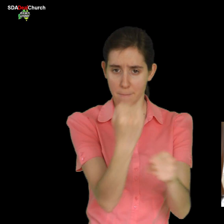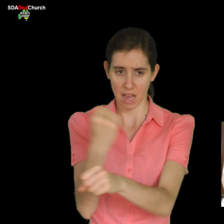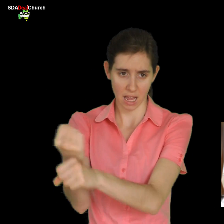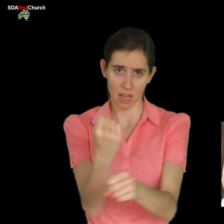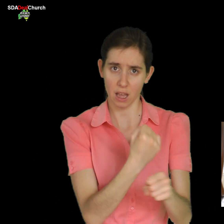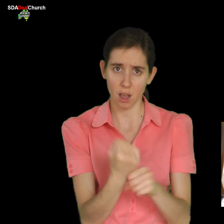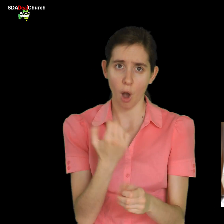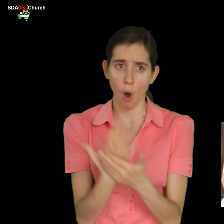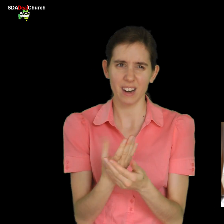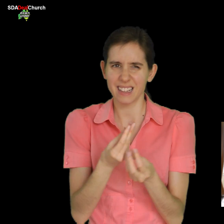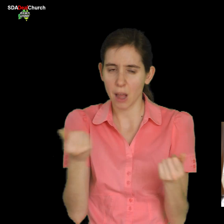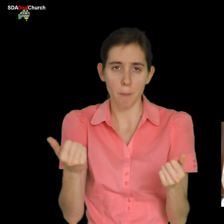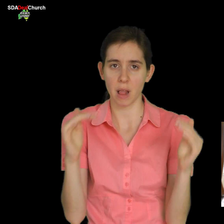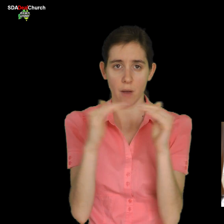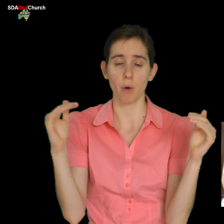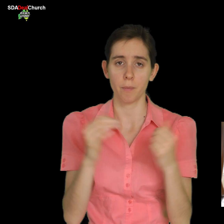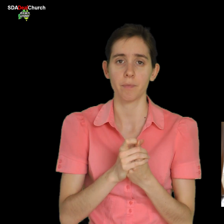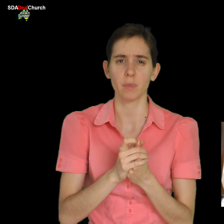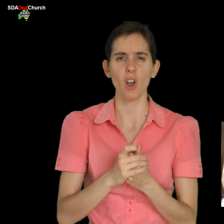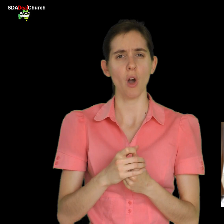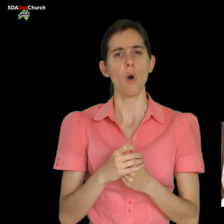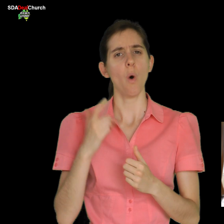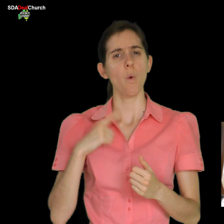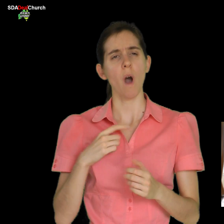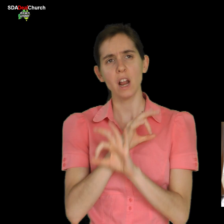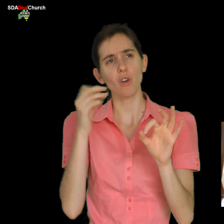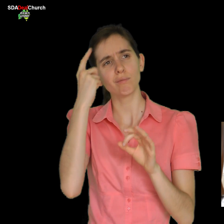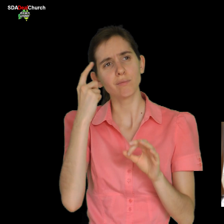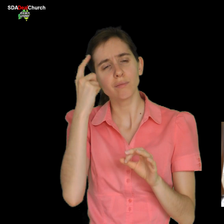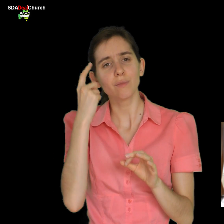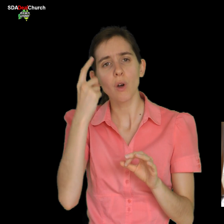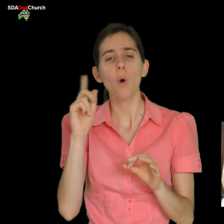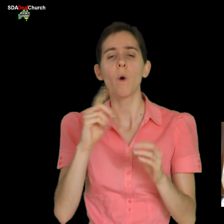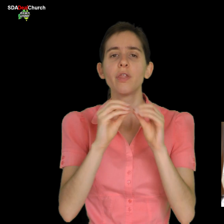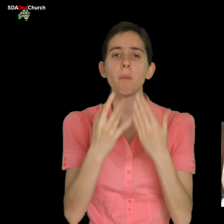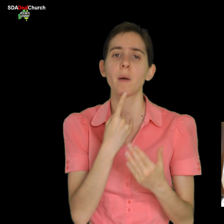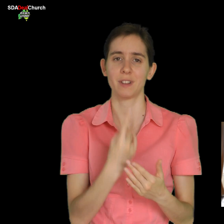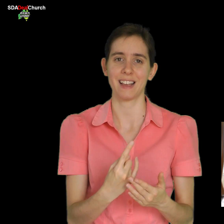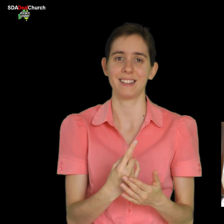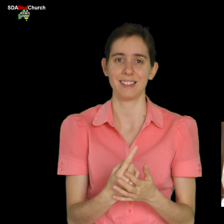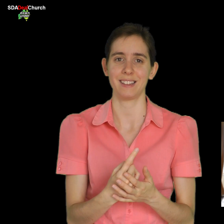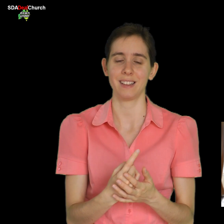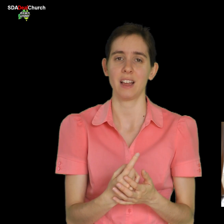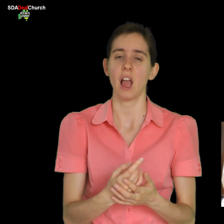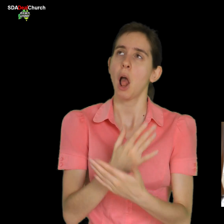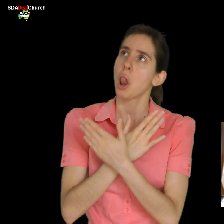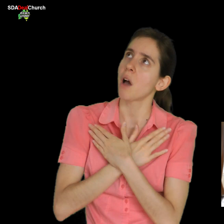on some level. Why not consider what the Holy Bible claims? - a loving Creator God